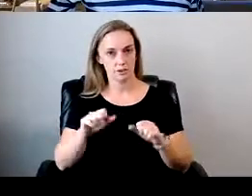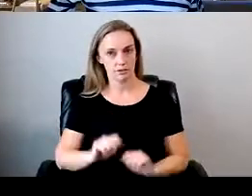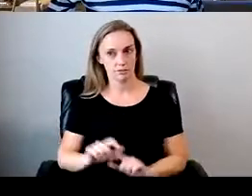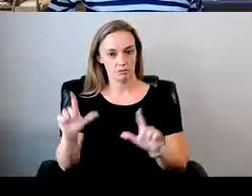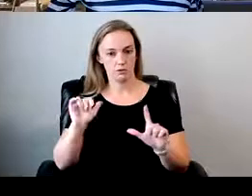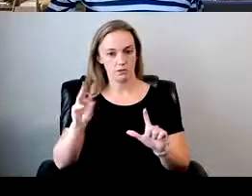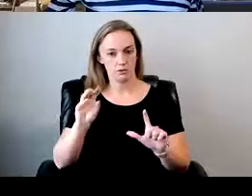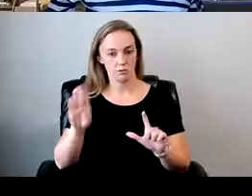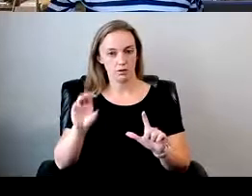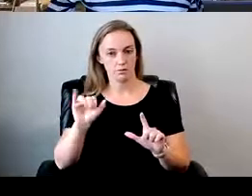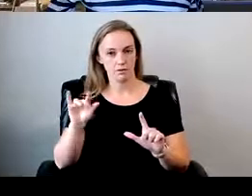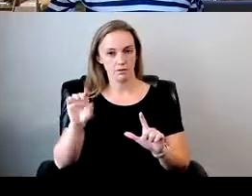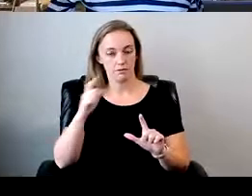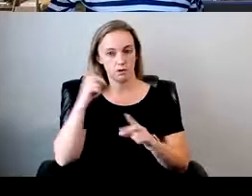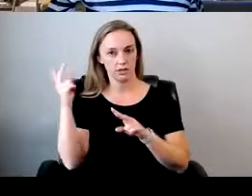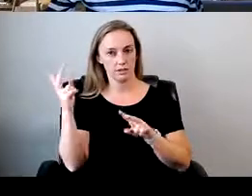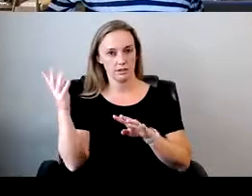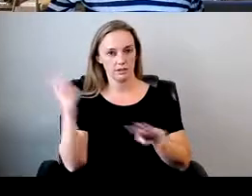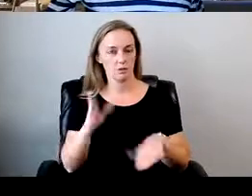to download all of today's materials.